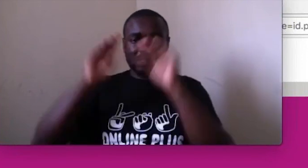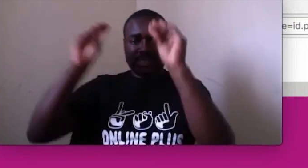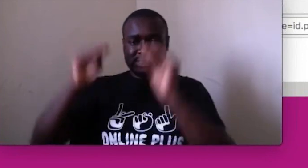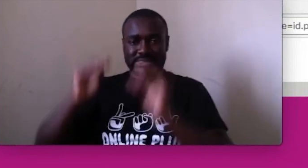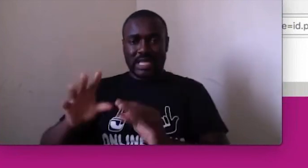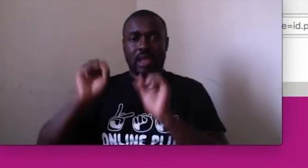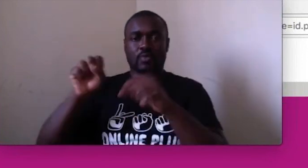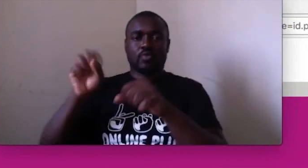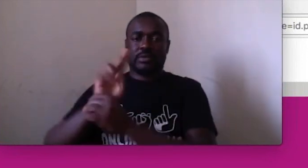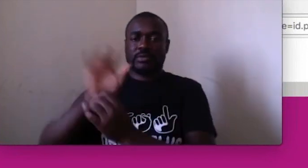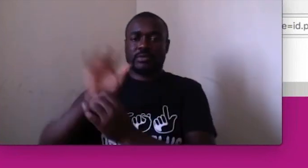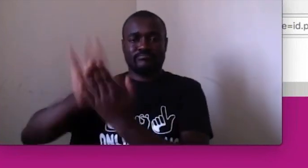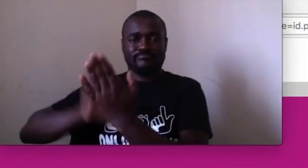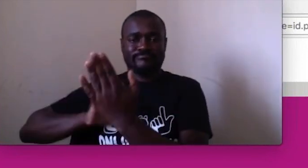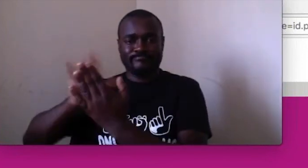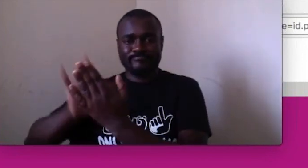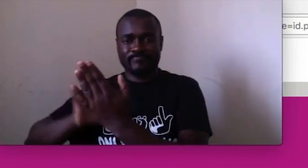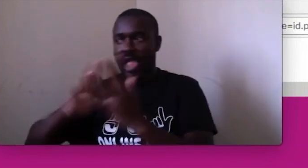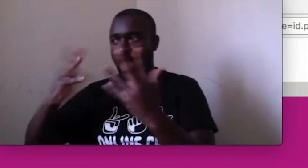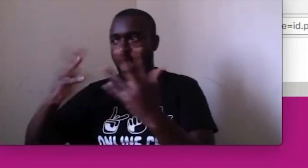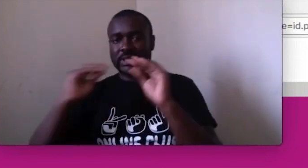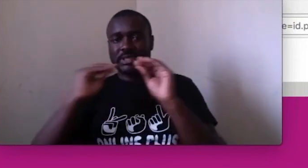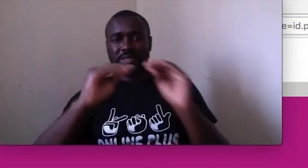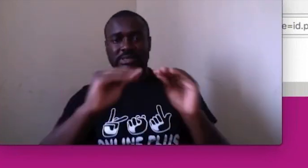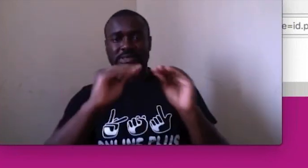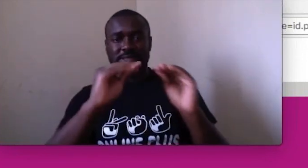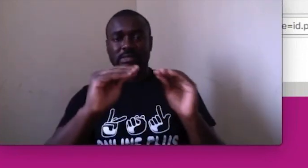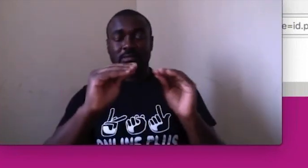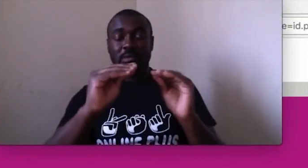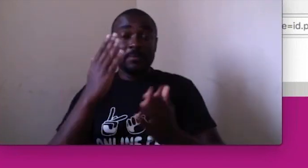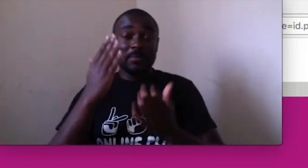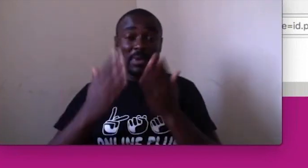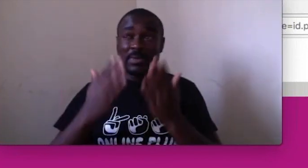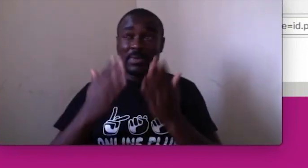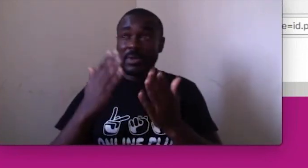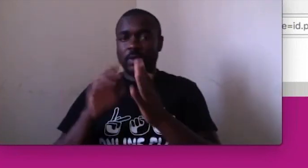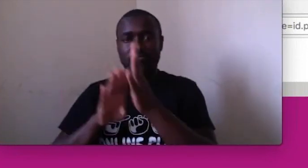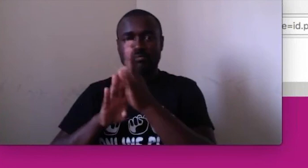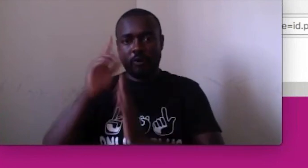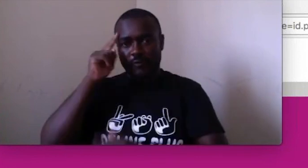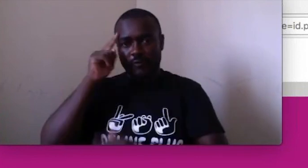where both the deaf child and the teacher can learn